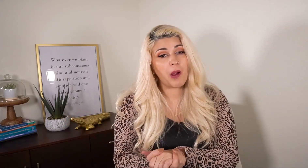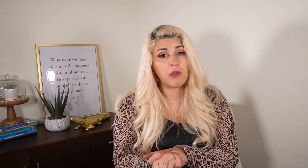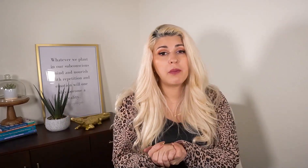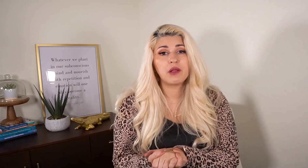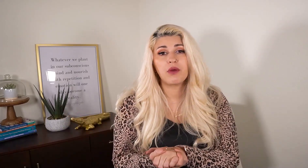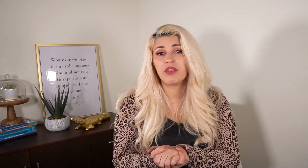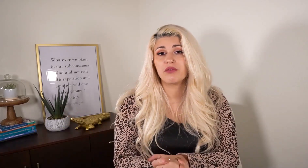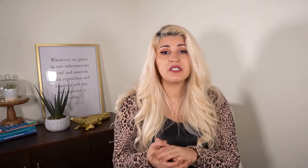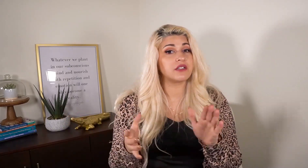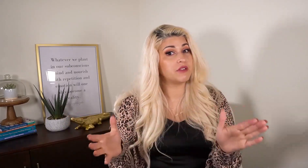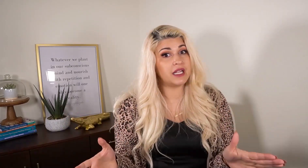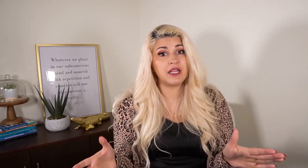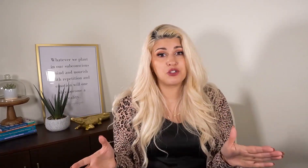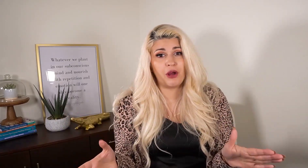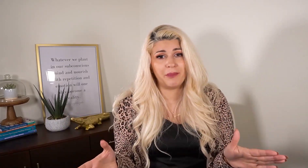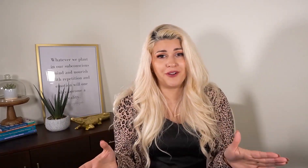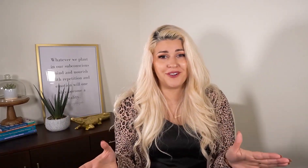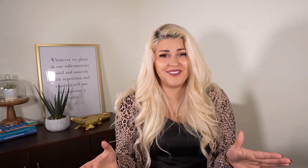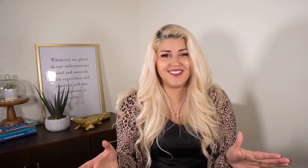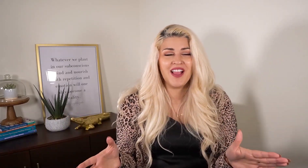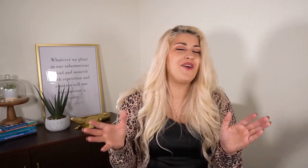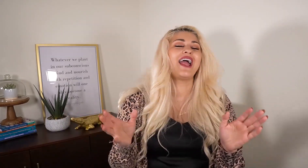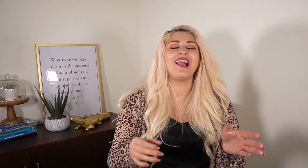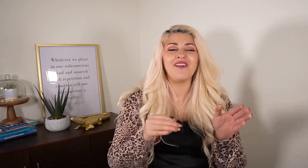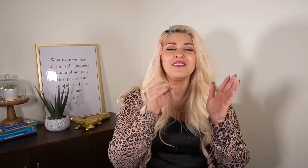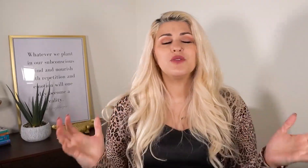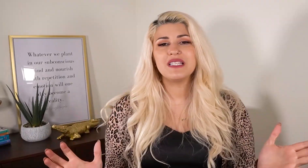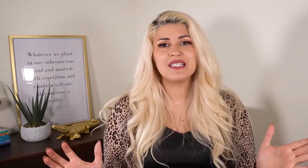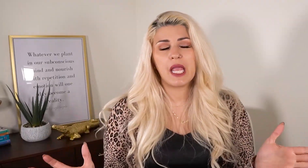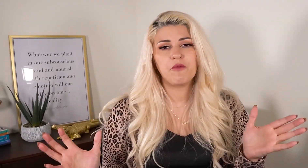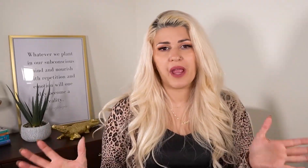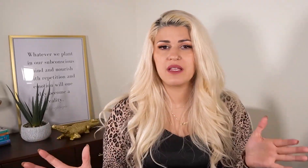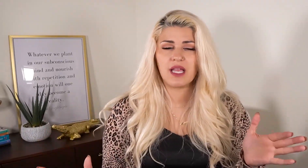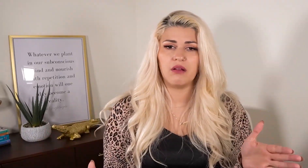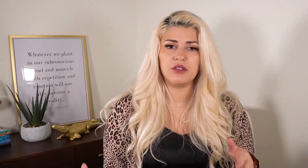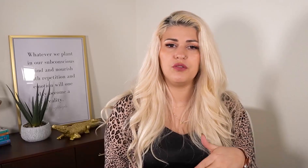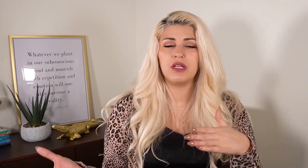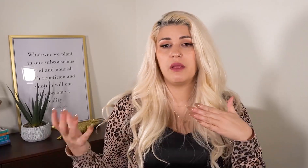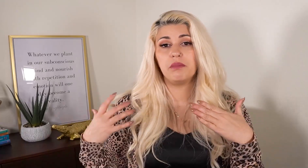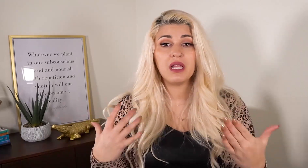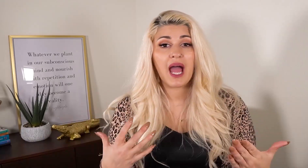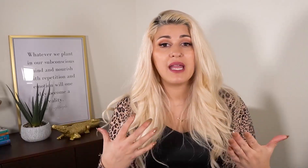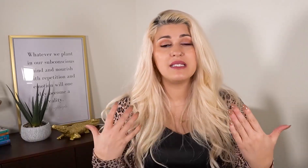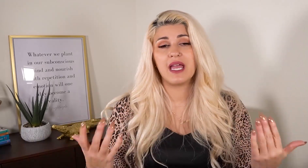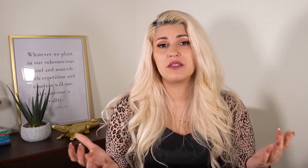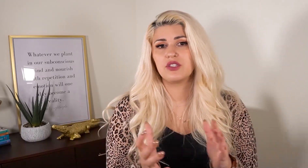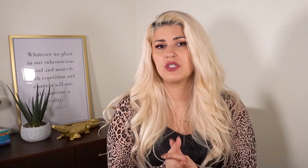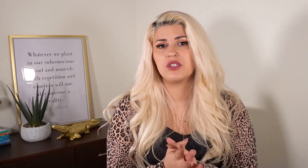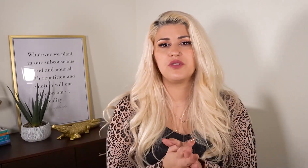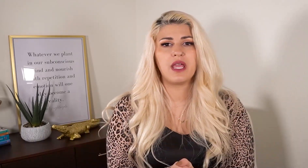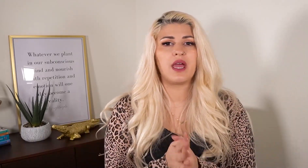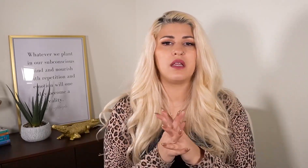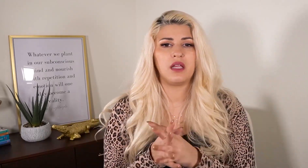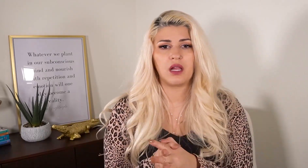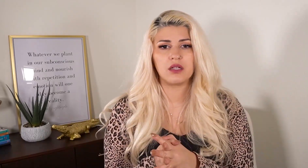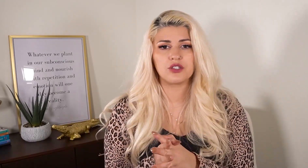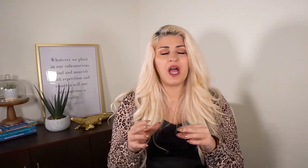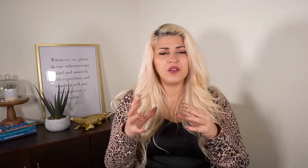you probably run the risk of getting in trouble, okay? So it's the same for ASL. You can imply tense just as you can in English.